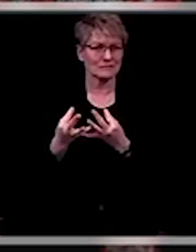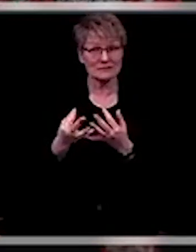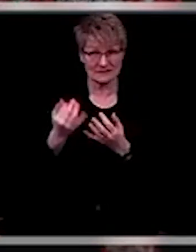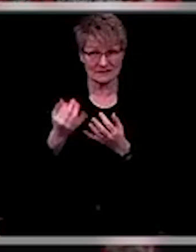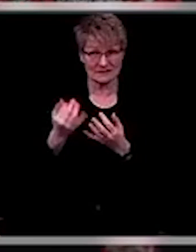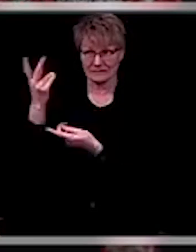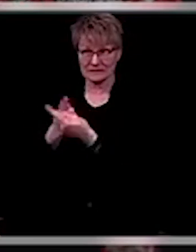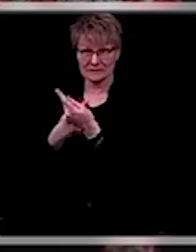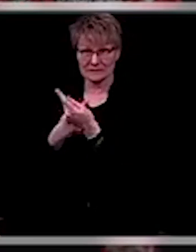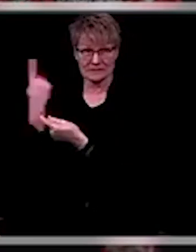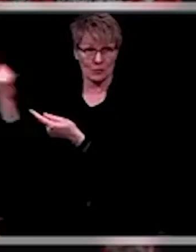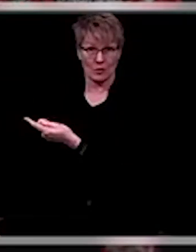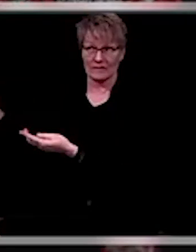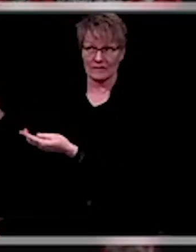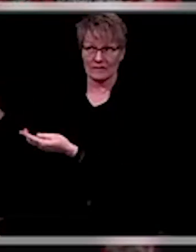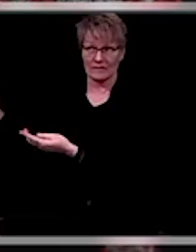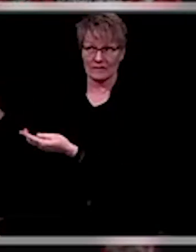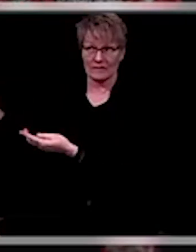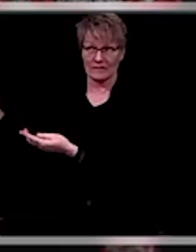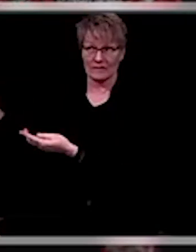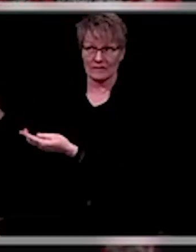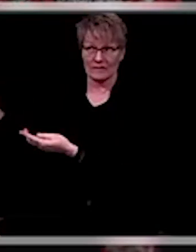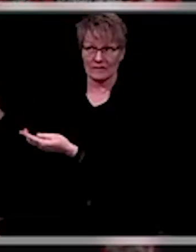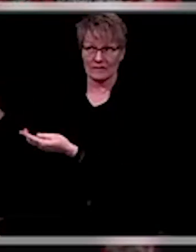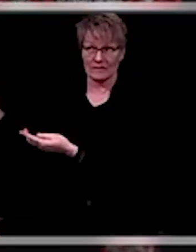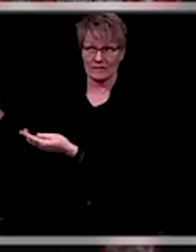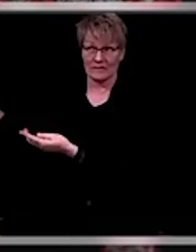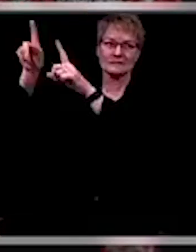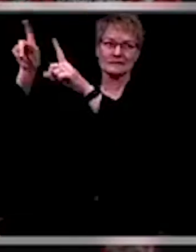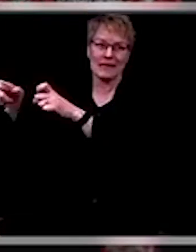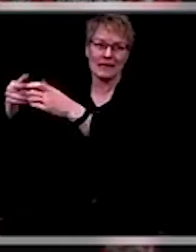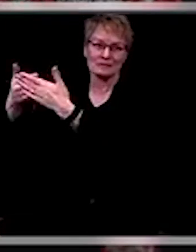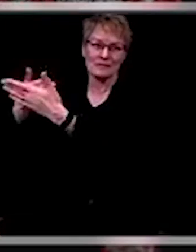Testing for they come is a great idea. We'll be putting together some additional tips